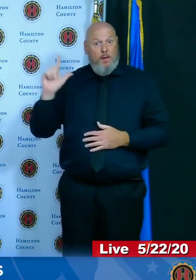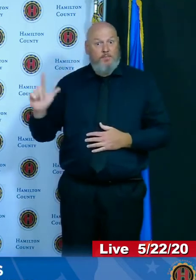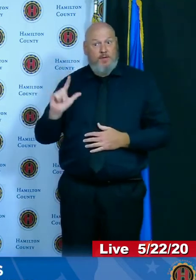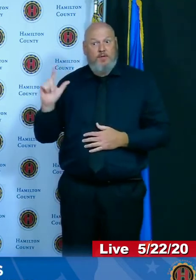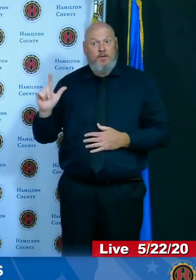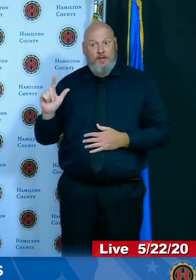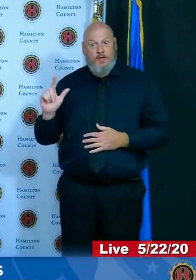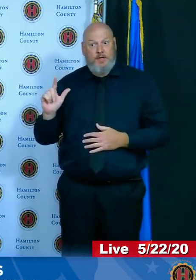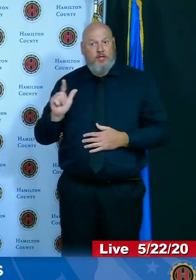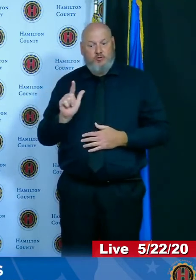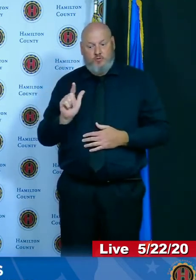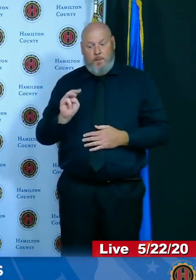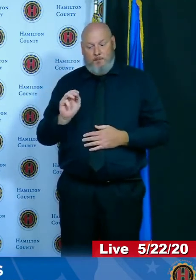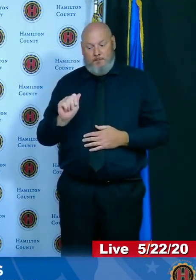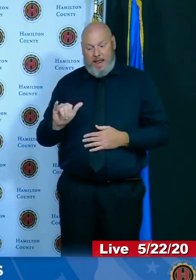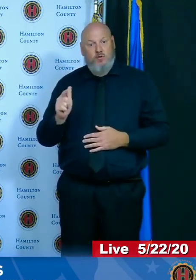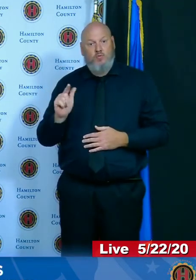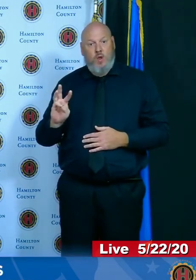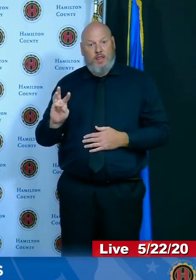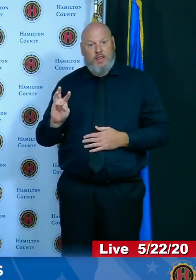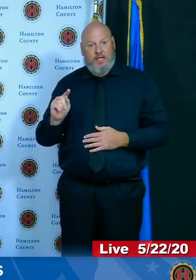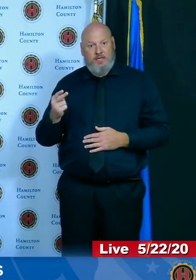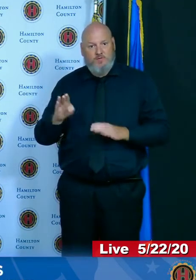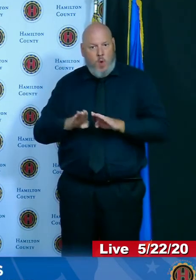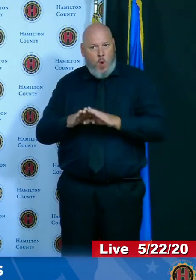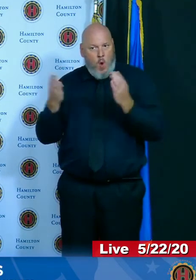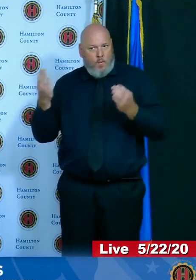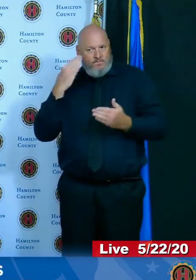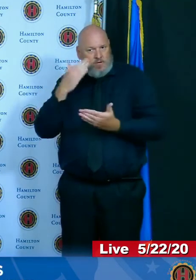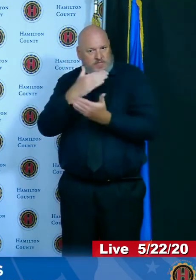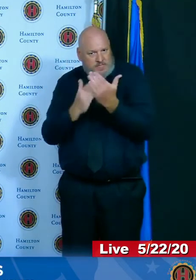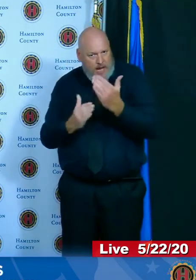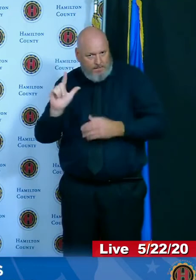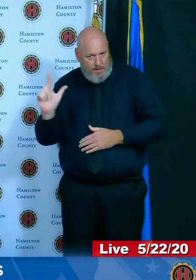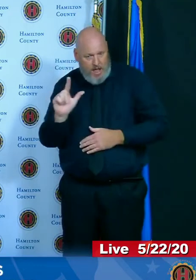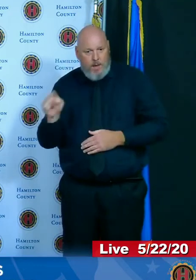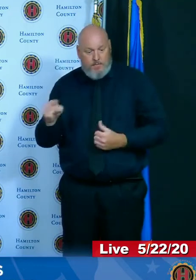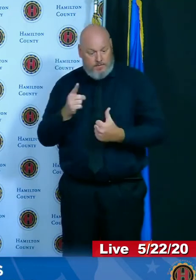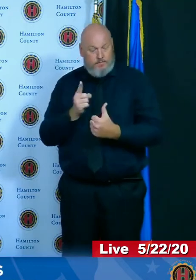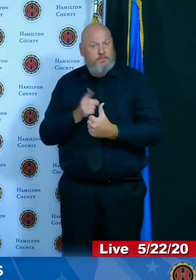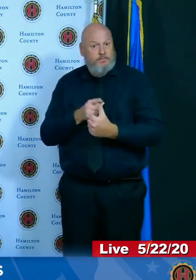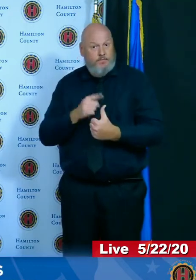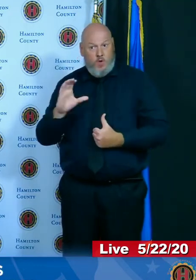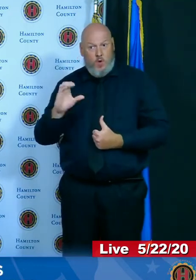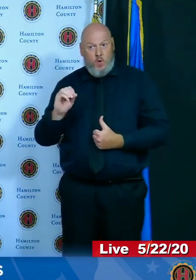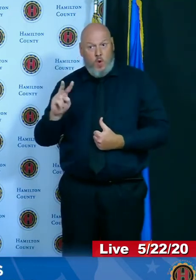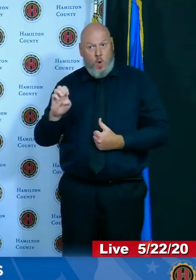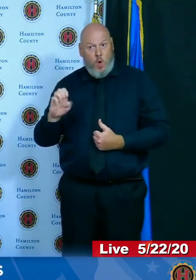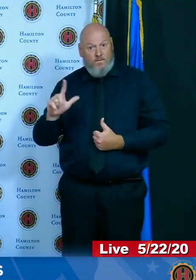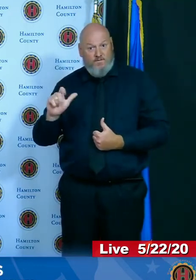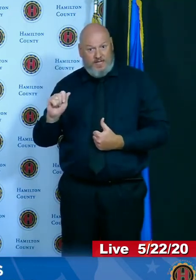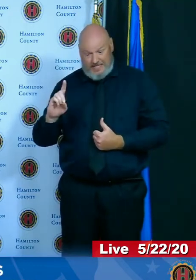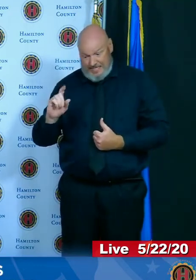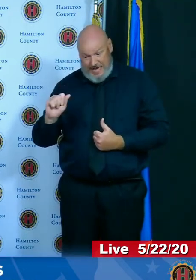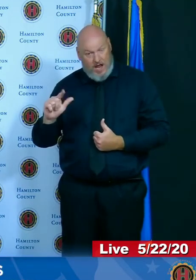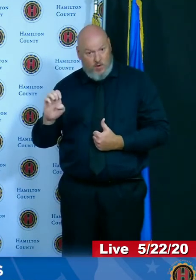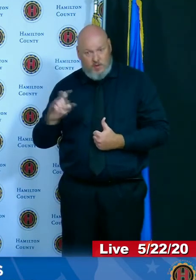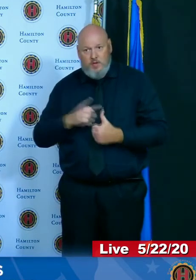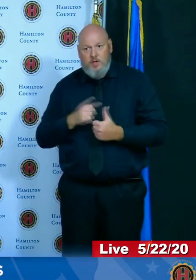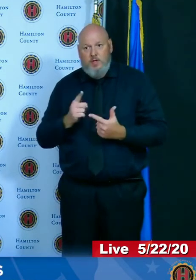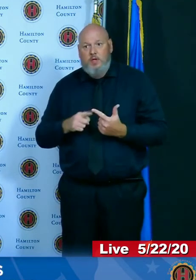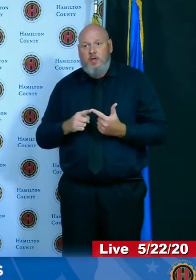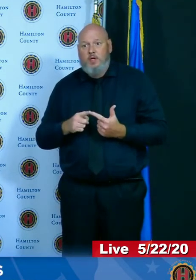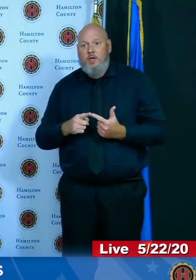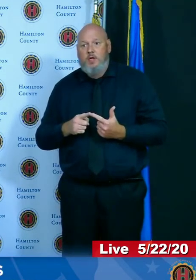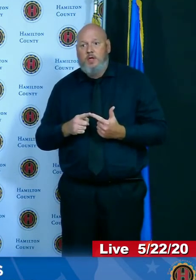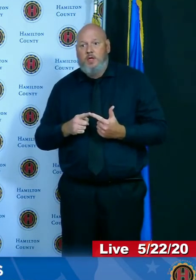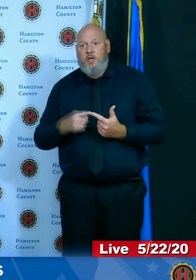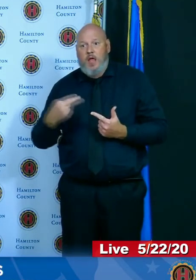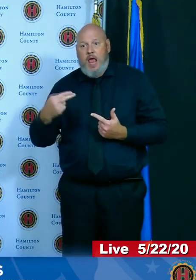Groesbeck Harrrsion Reading and downtown main library Symmes does not have a